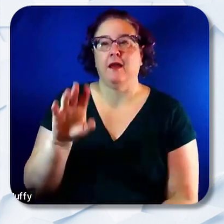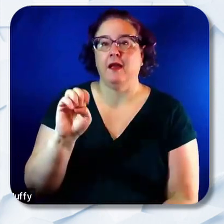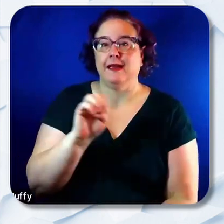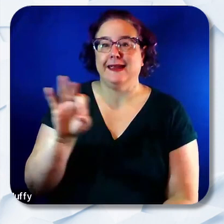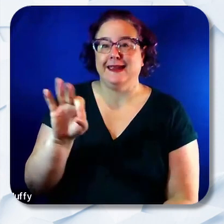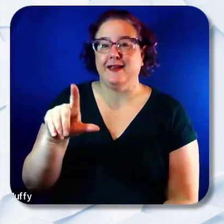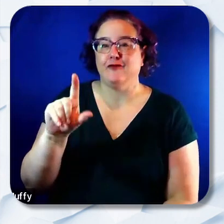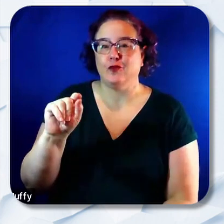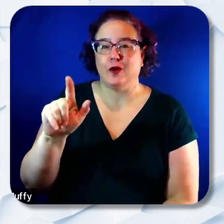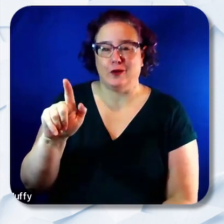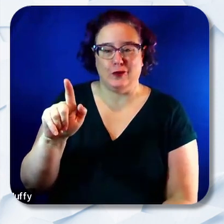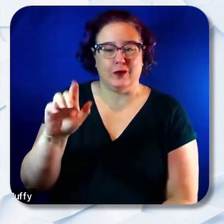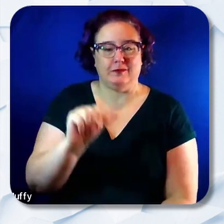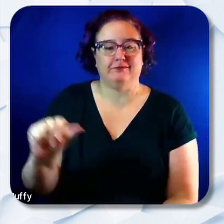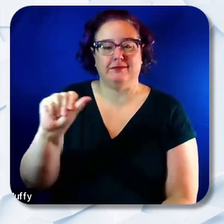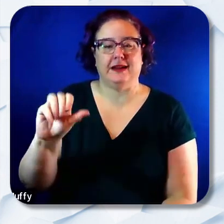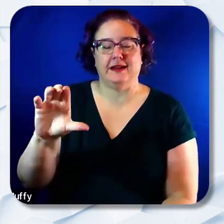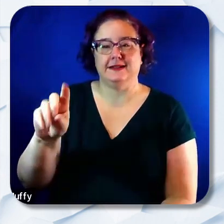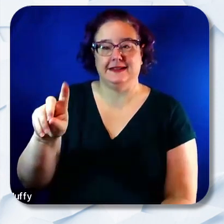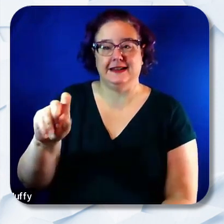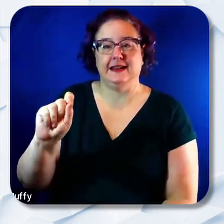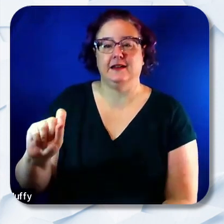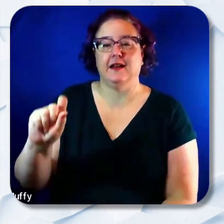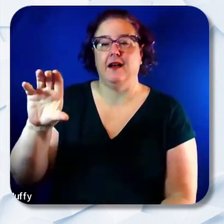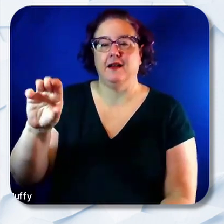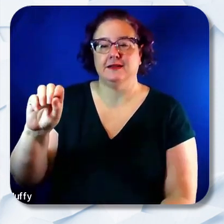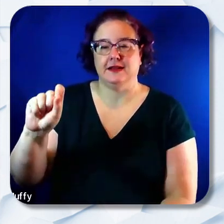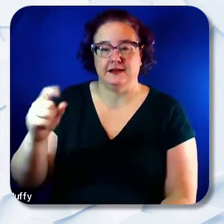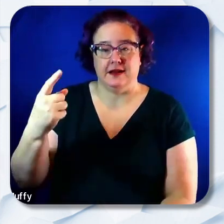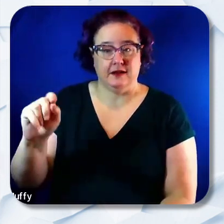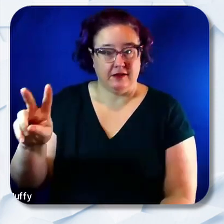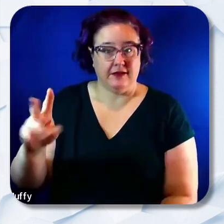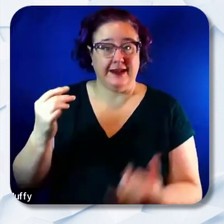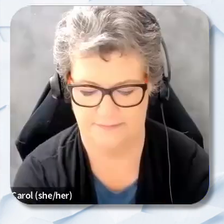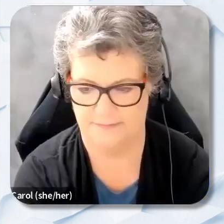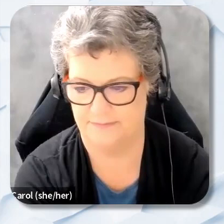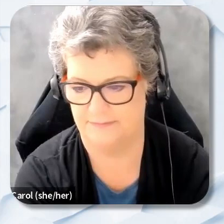We thank you for your time today.